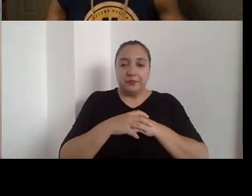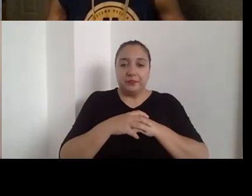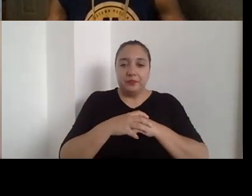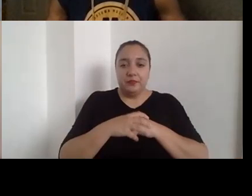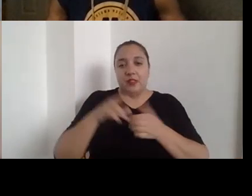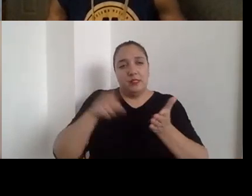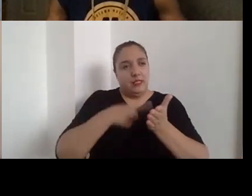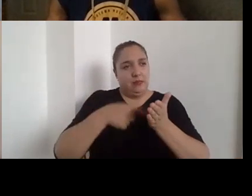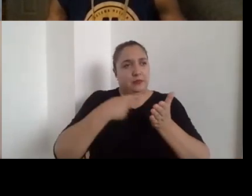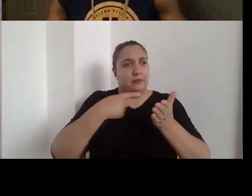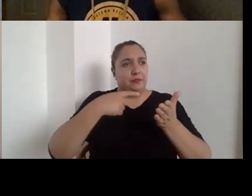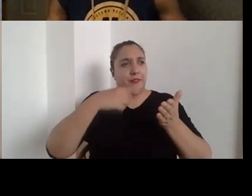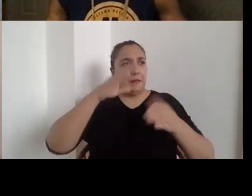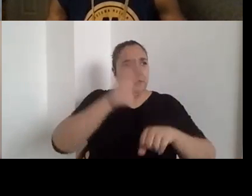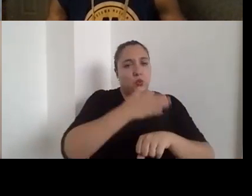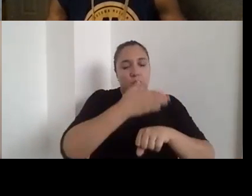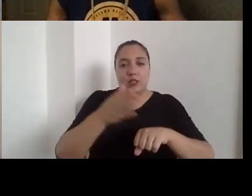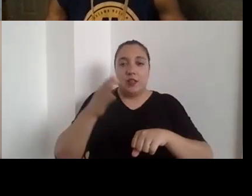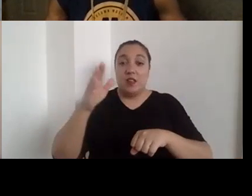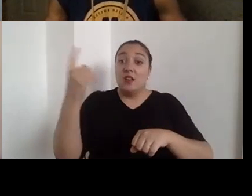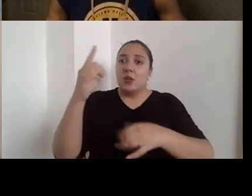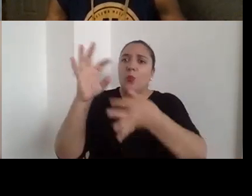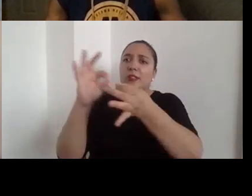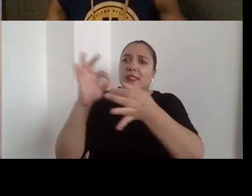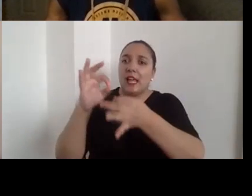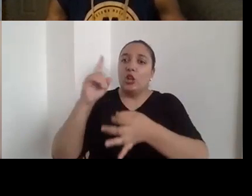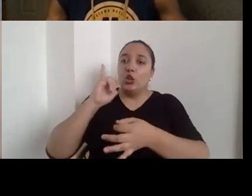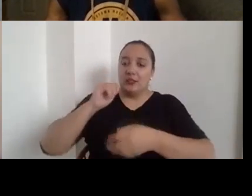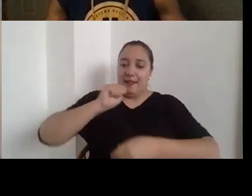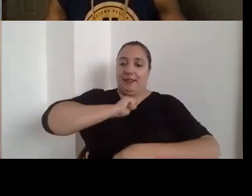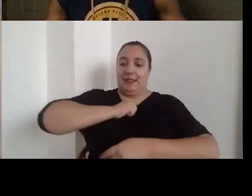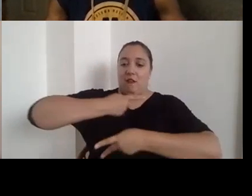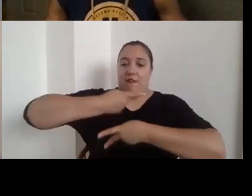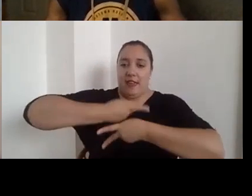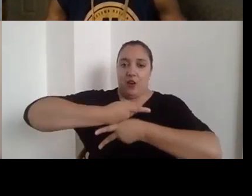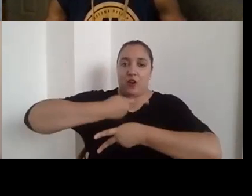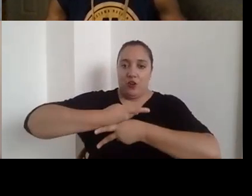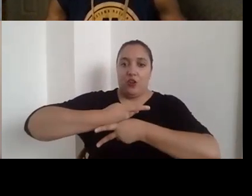of this is an act of self care as well, can be, yeah, thanks, Melanie.